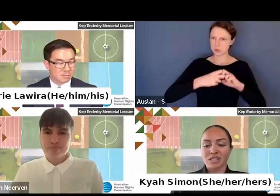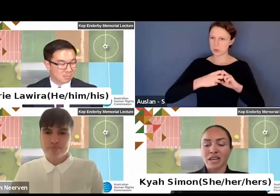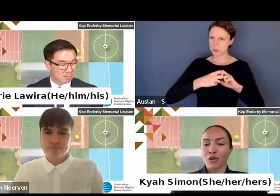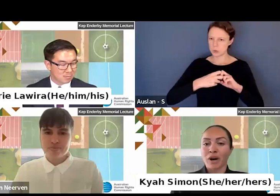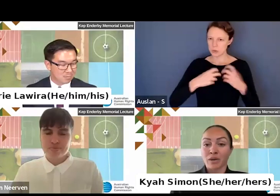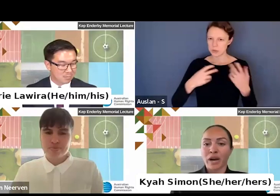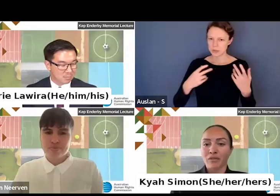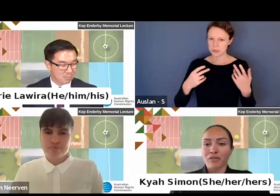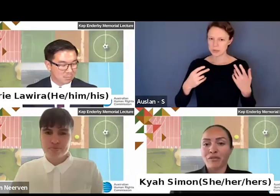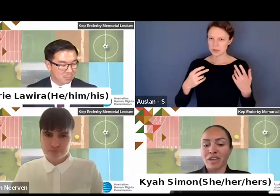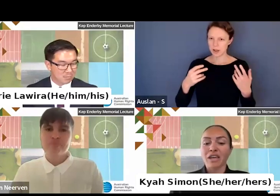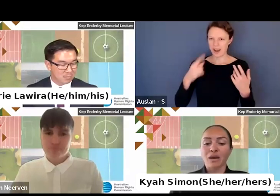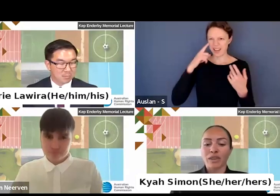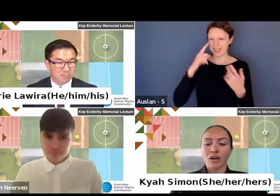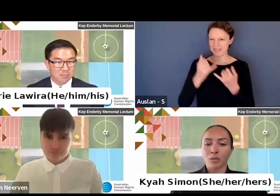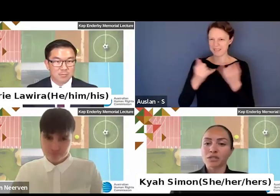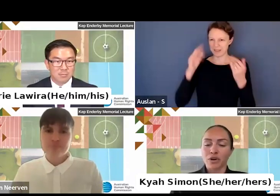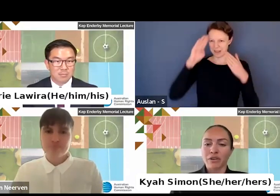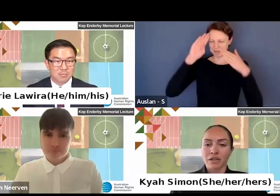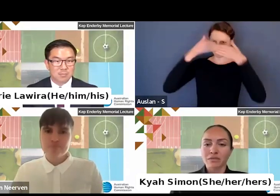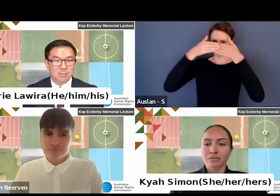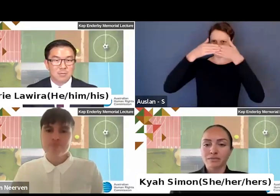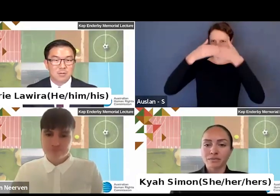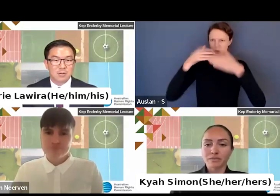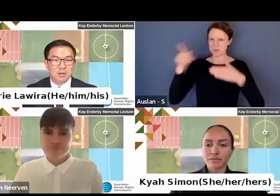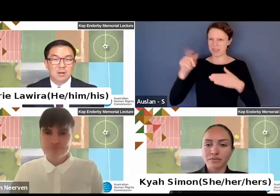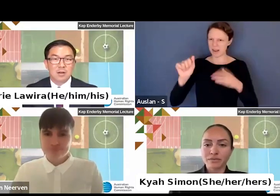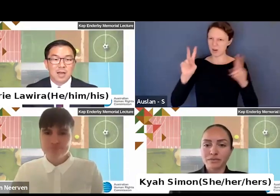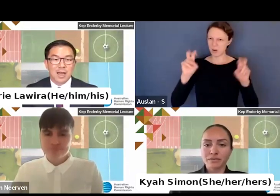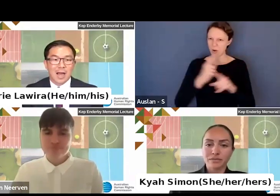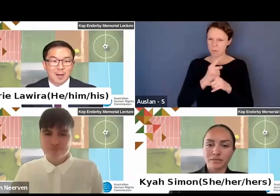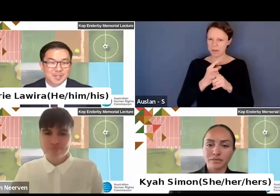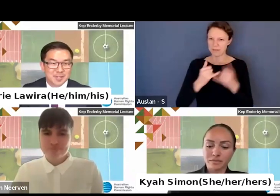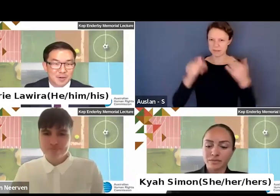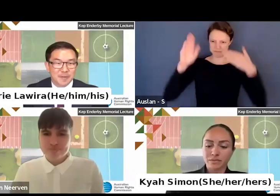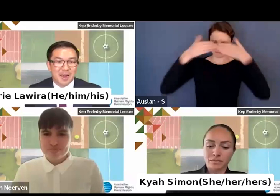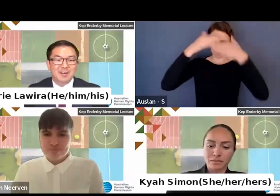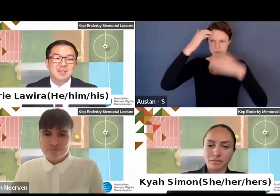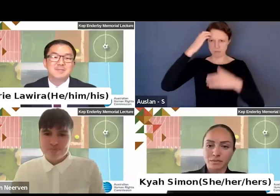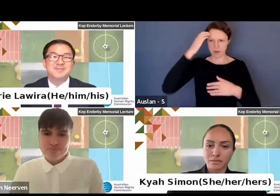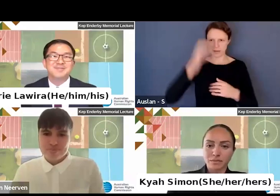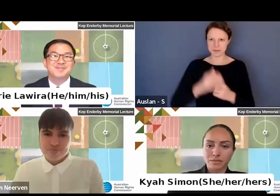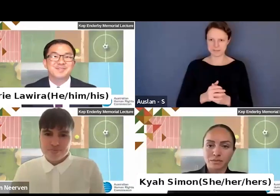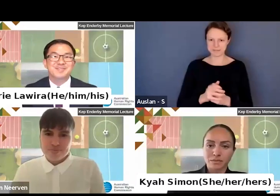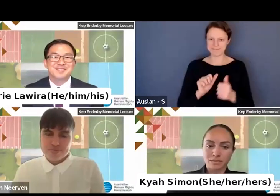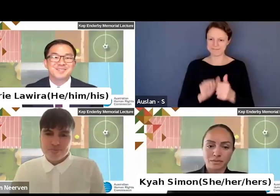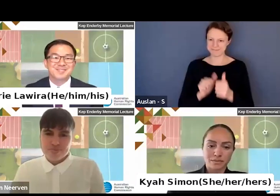just a narrow minded way of thinking when that comment is thrown around. How about yourself? Karen